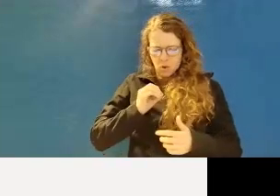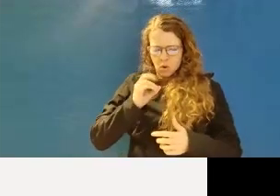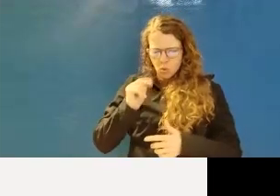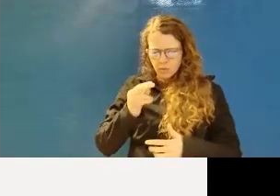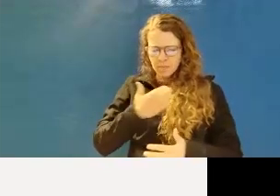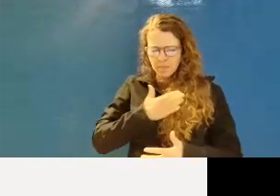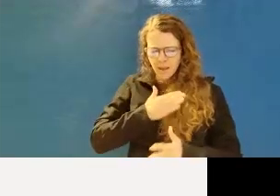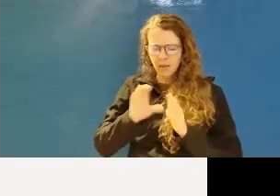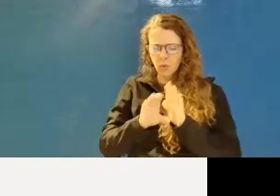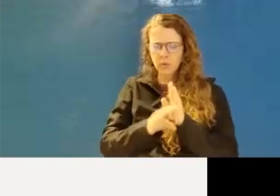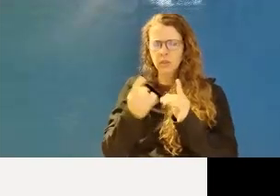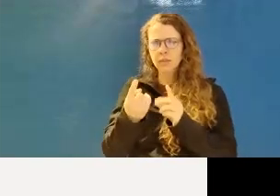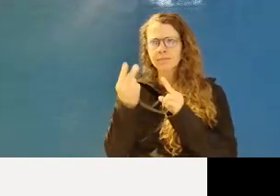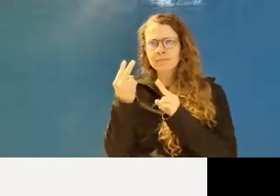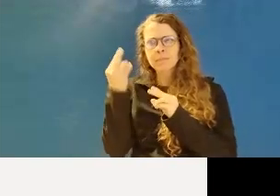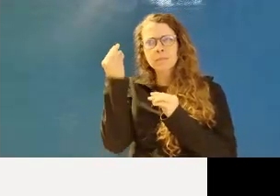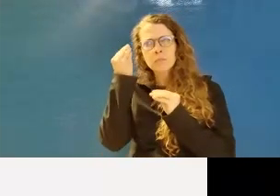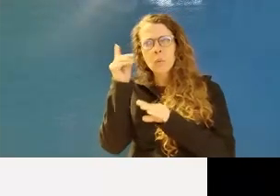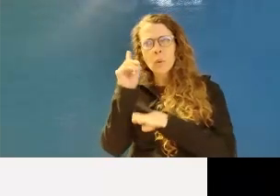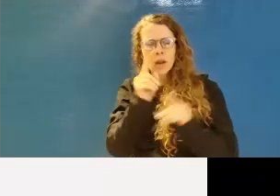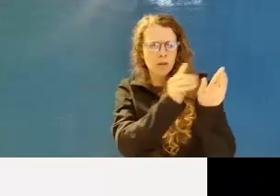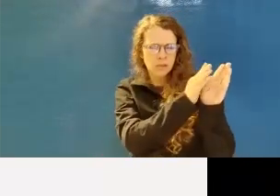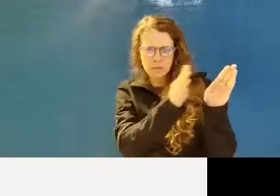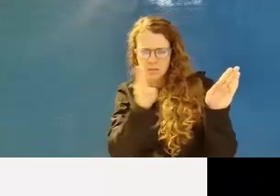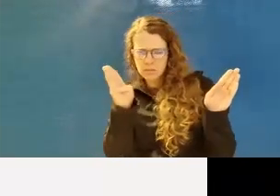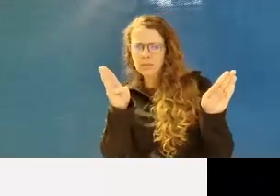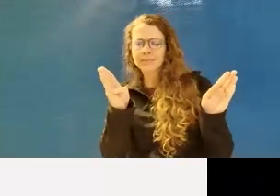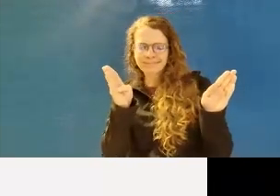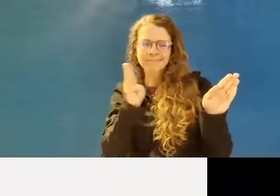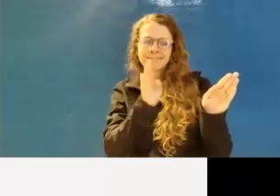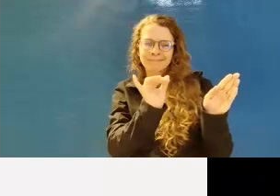and how can we improve, to make sure that we have RSI present in our courses?